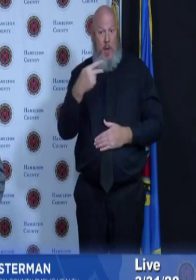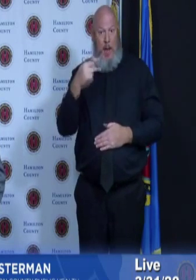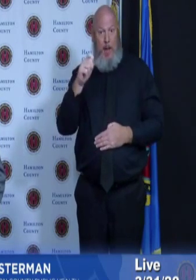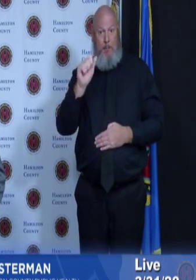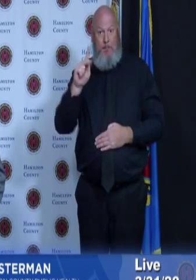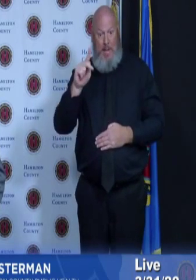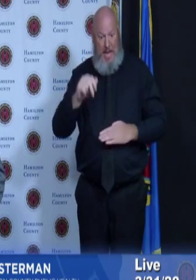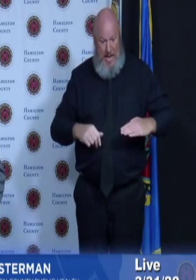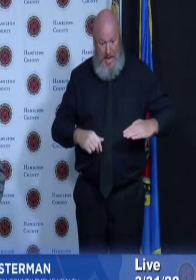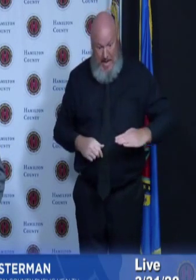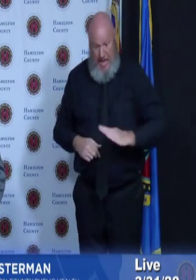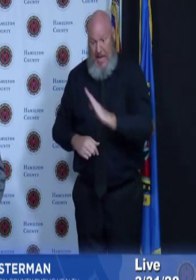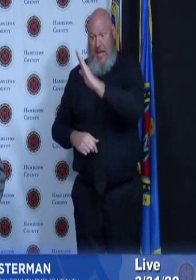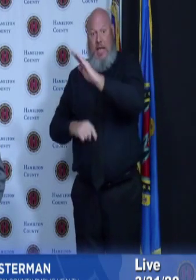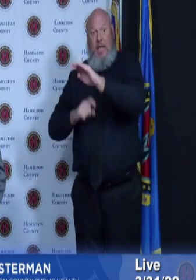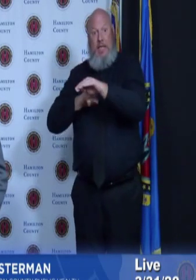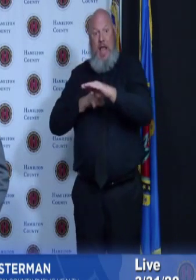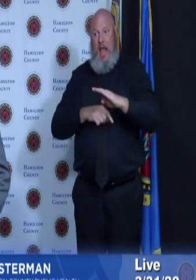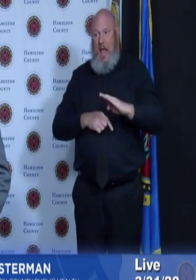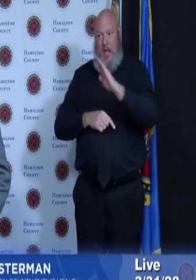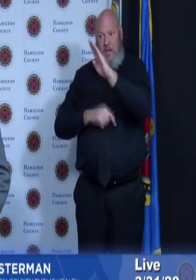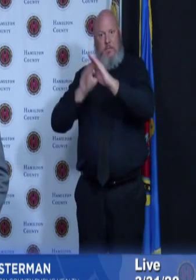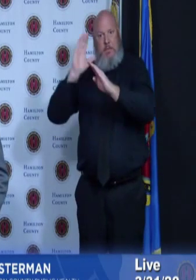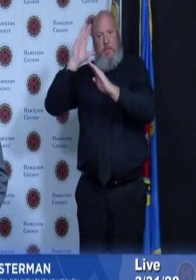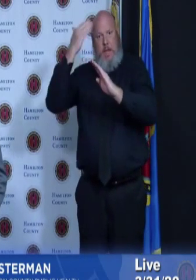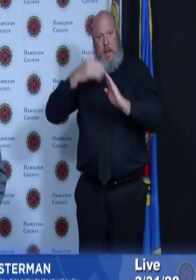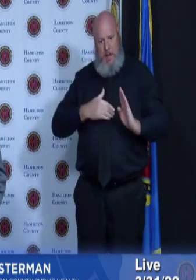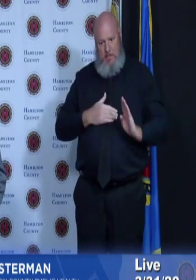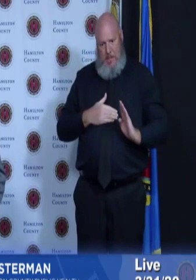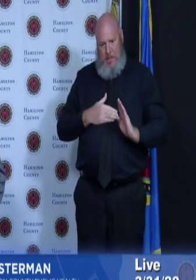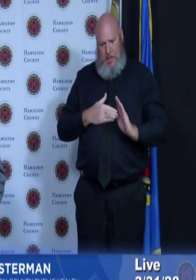and the governor actually encouraged us to be prepared for that to be extended